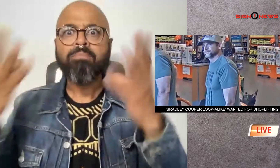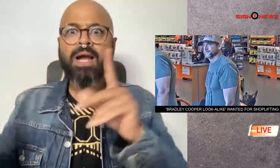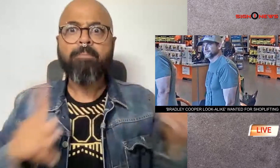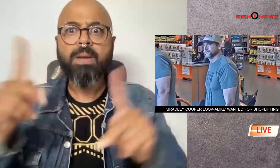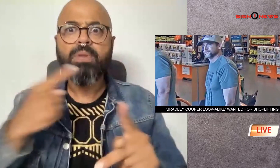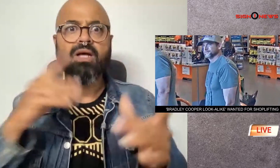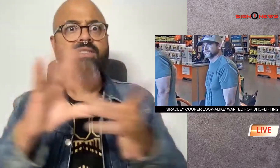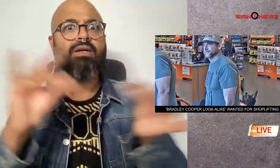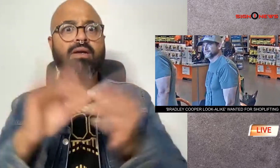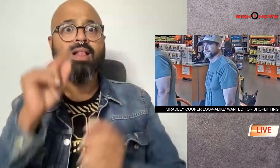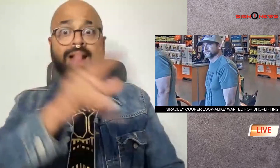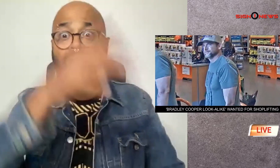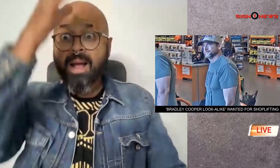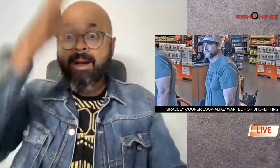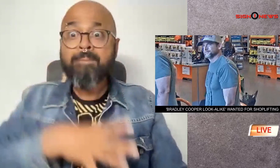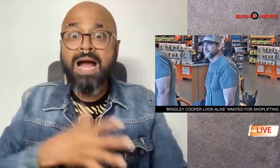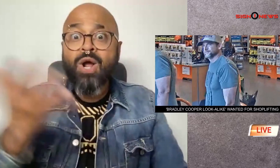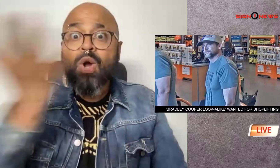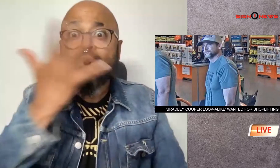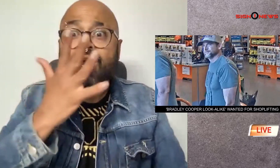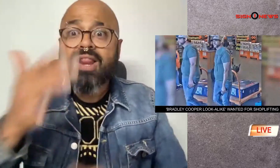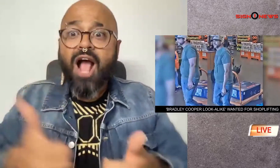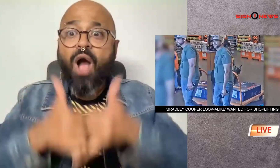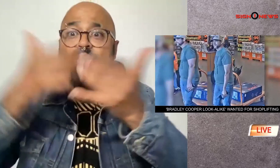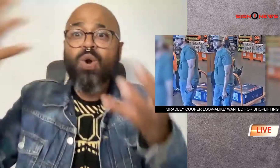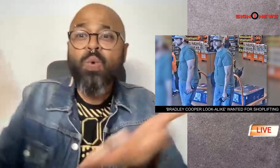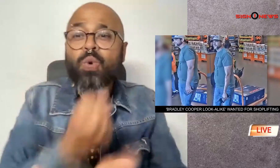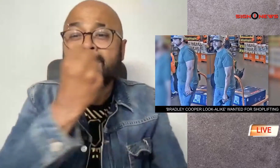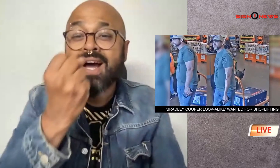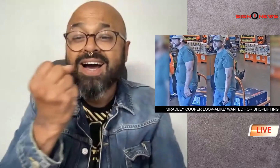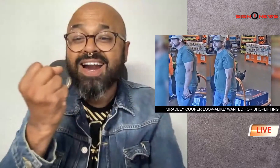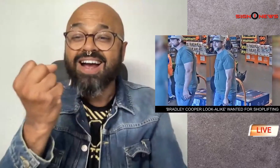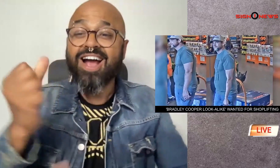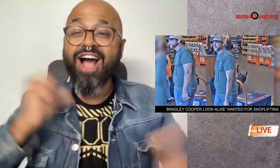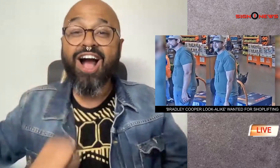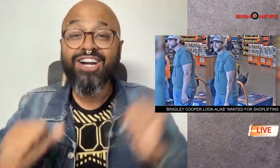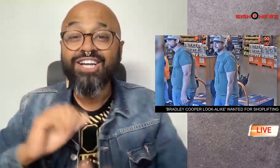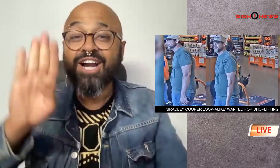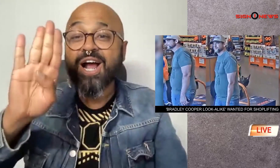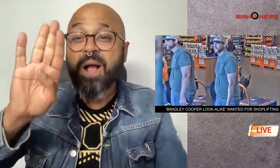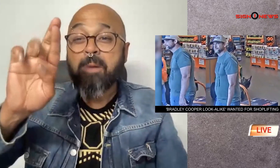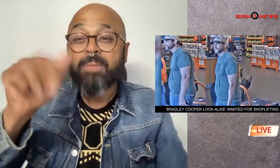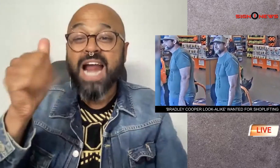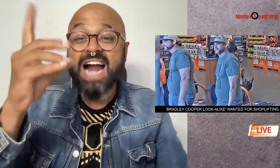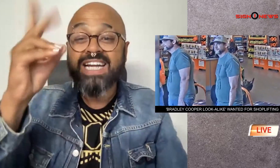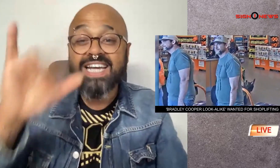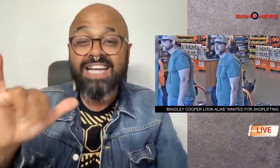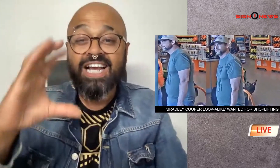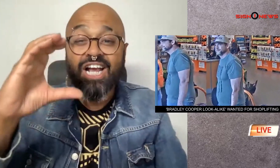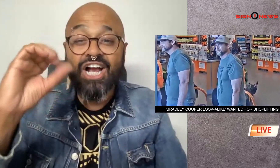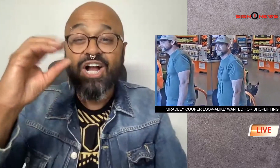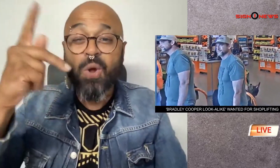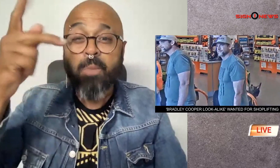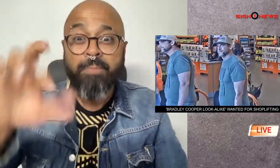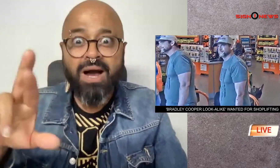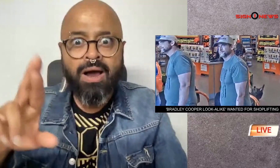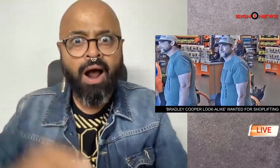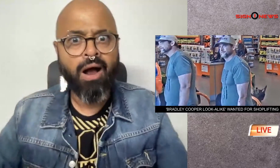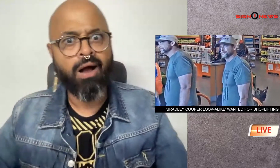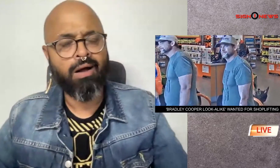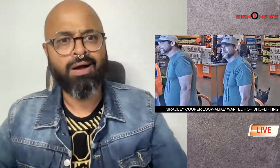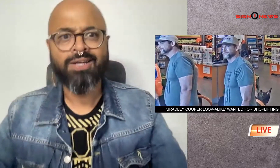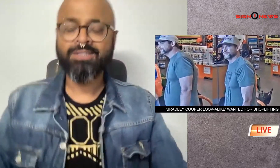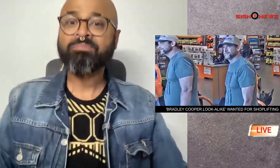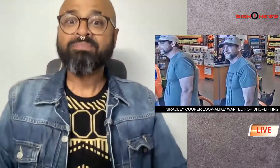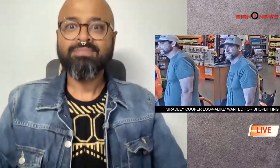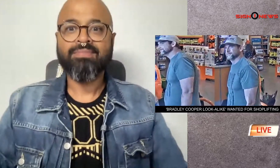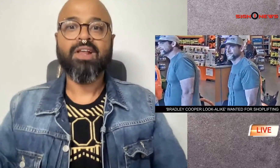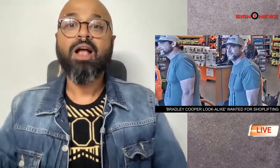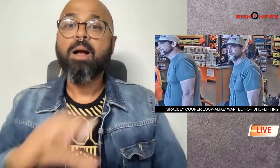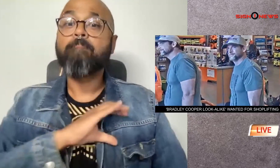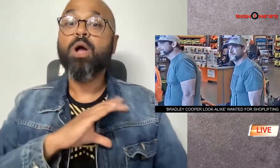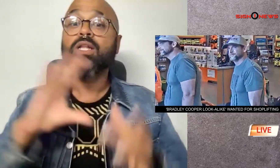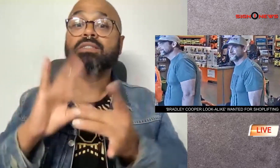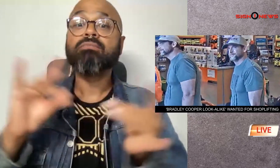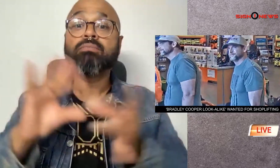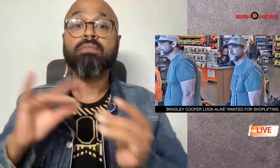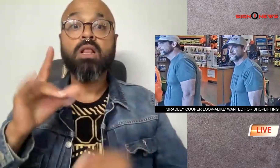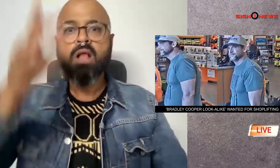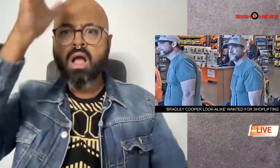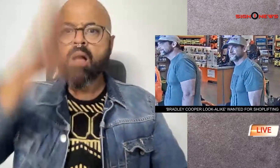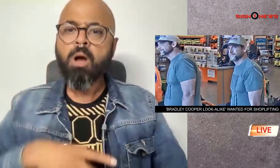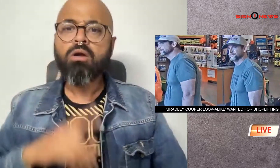several people say the man looks just like award-winning actor Bradley Cooper